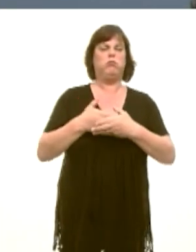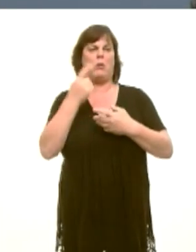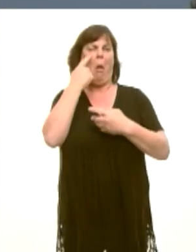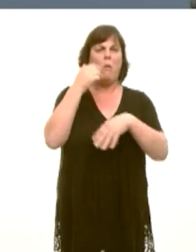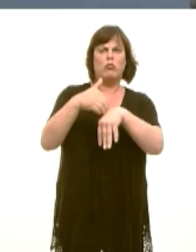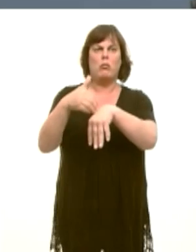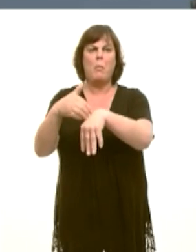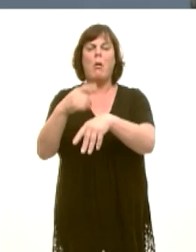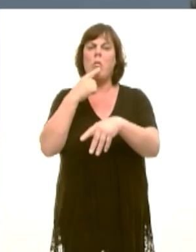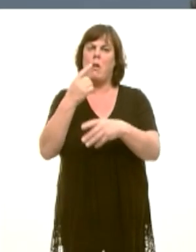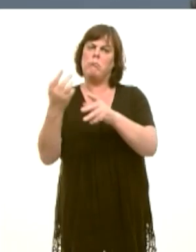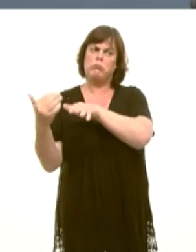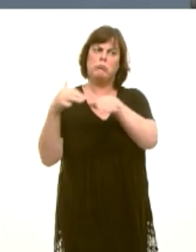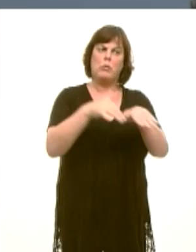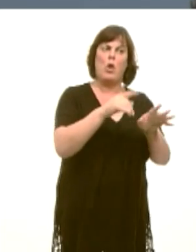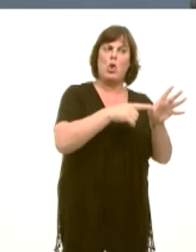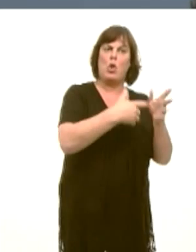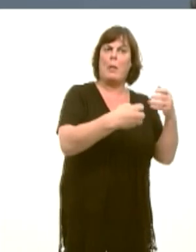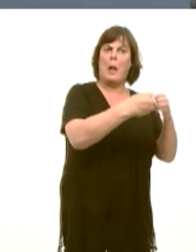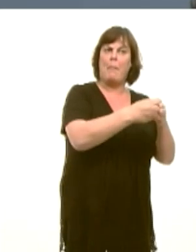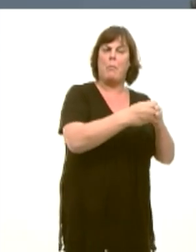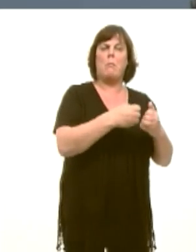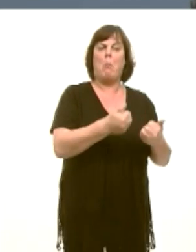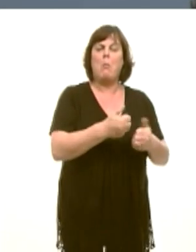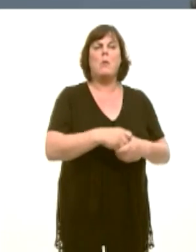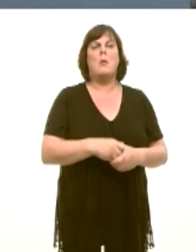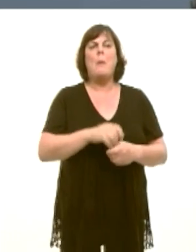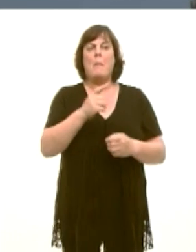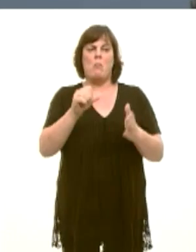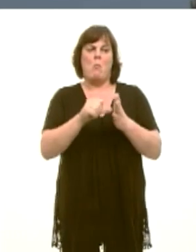Dr Míz is faced with closure as the council has withdrawn funding, and the Tanyard has